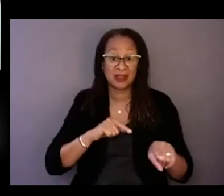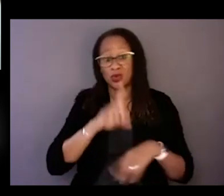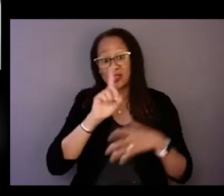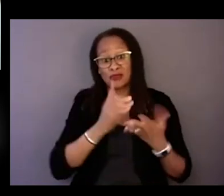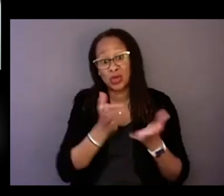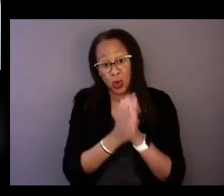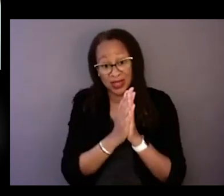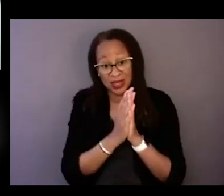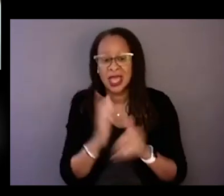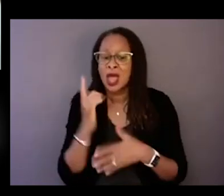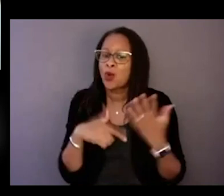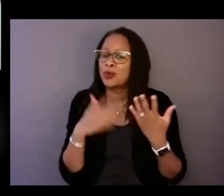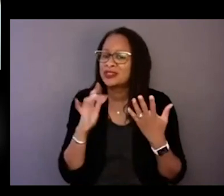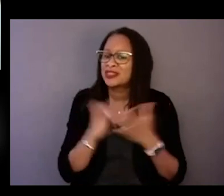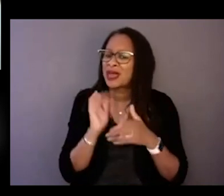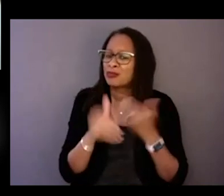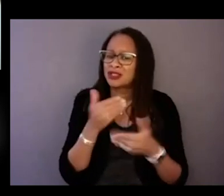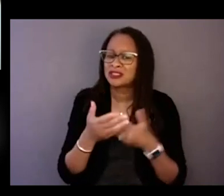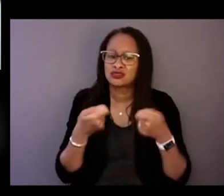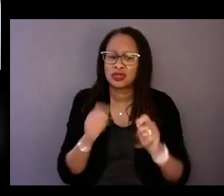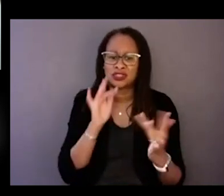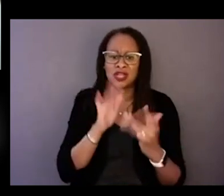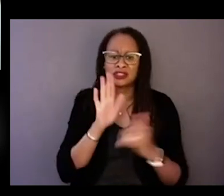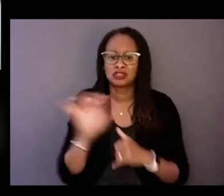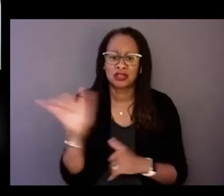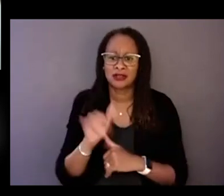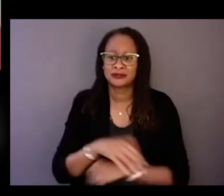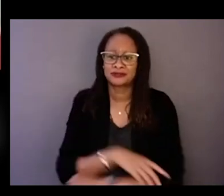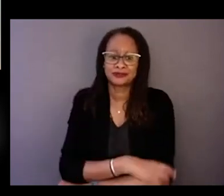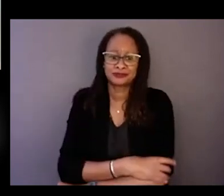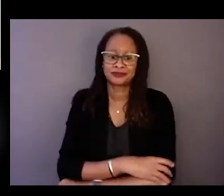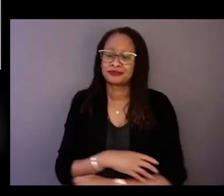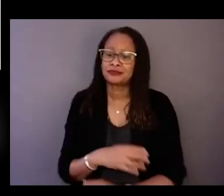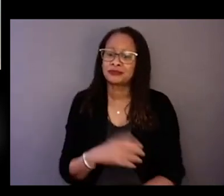of trying to contact her like? So we tried to contact Britney